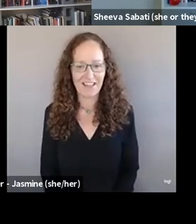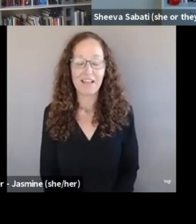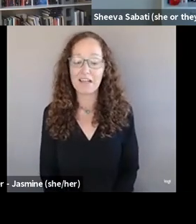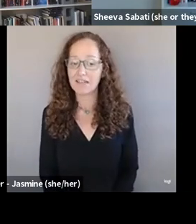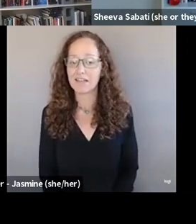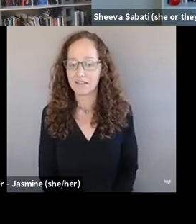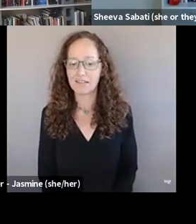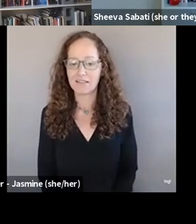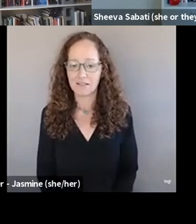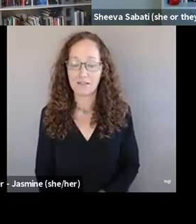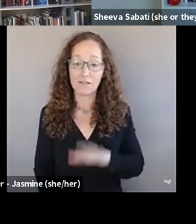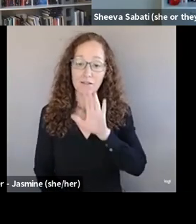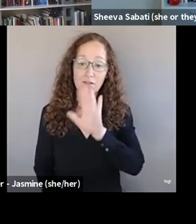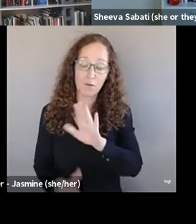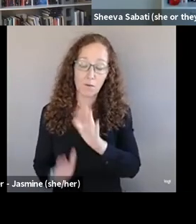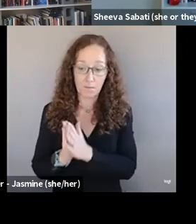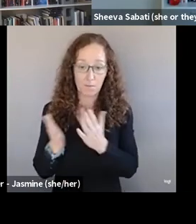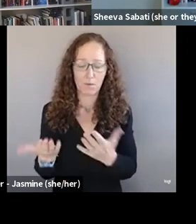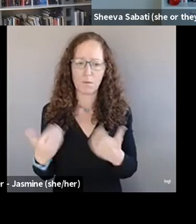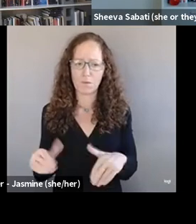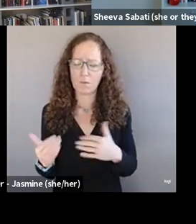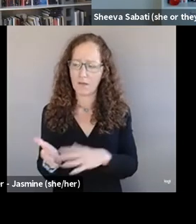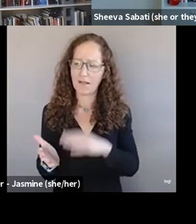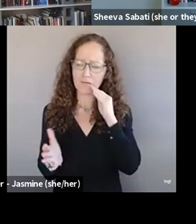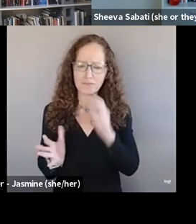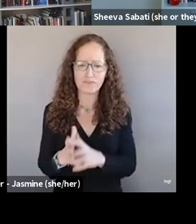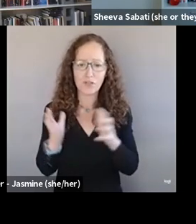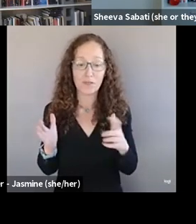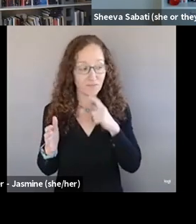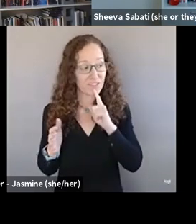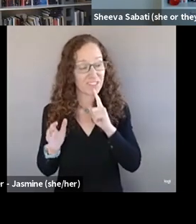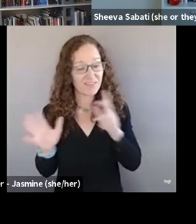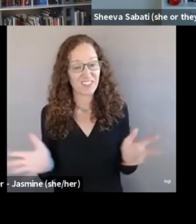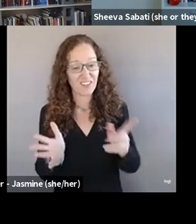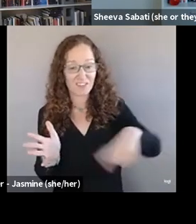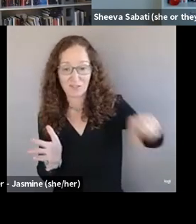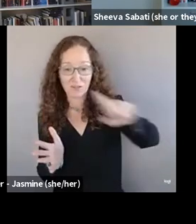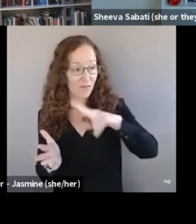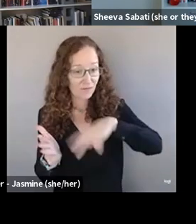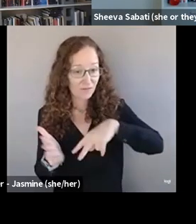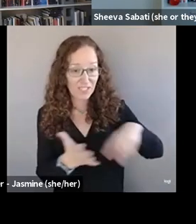much in your book and I encourage everyone to, to read it and to really read it read everything you've ever ever